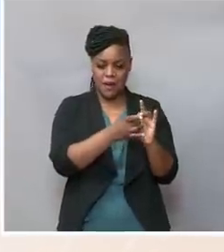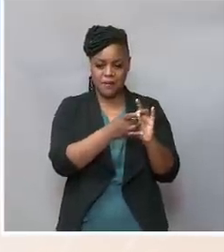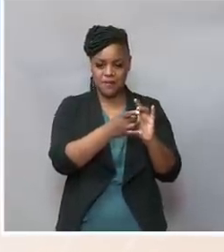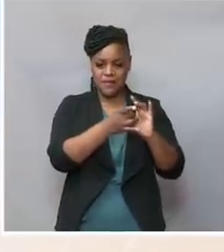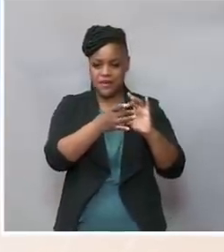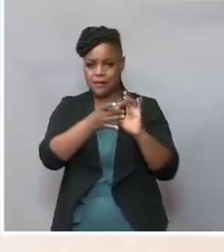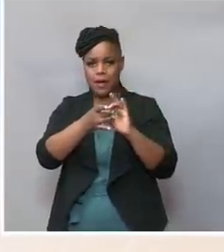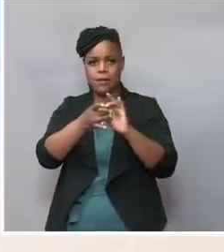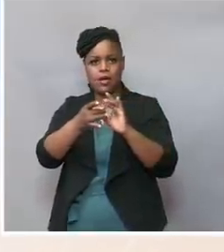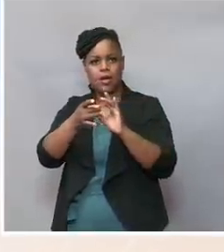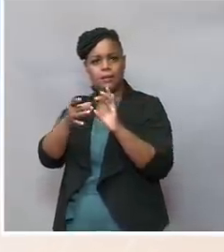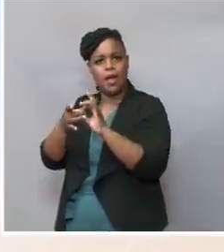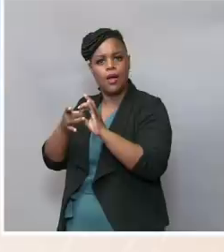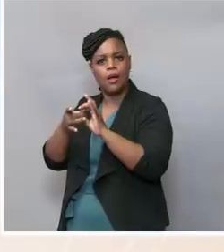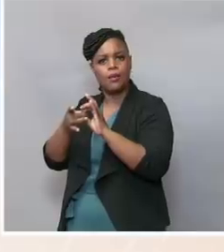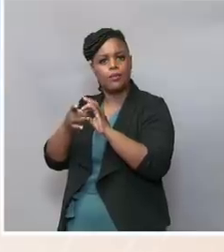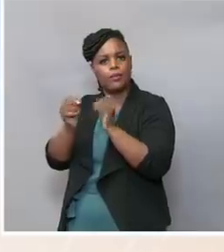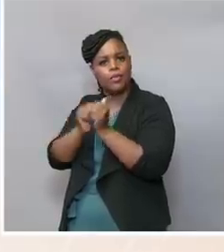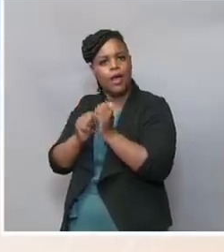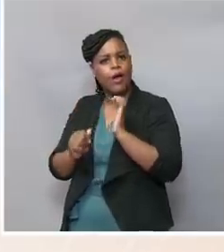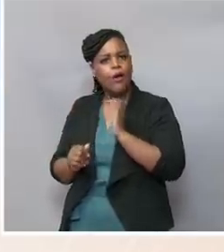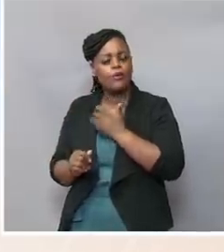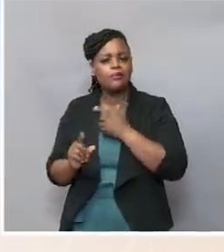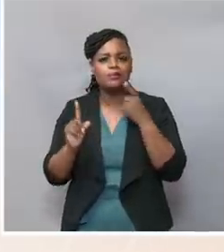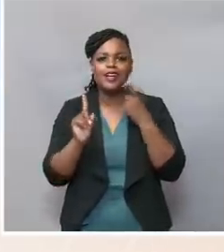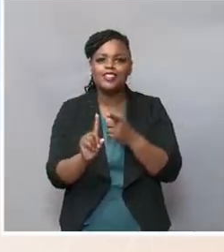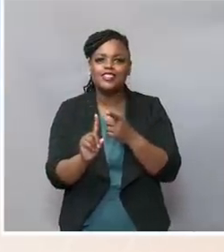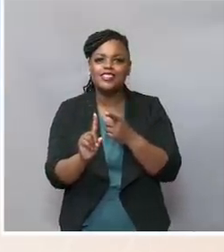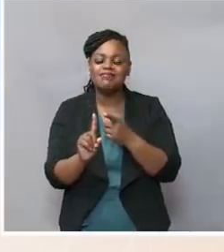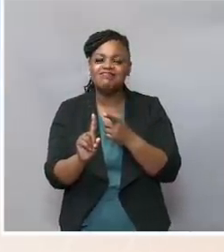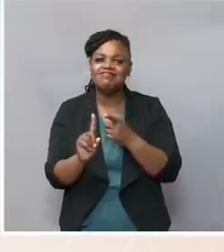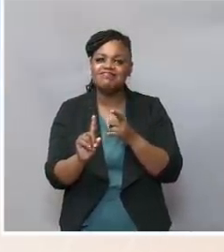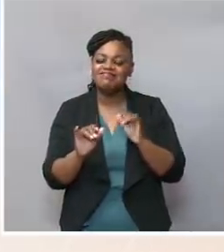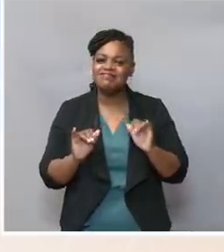but more importantly, they expand the histories of our nature,